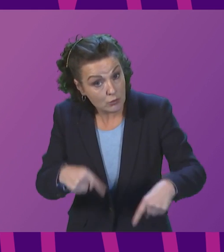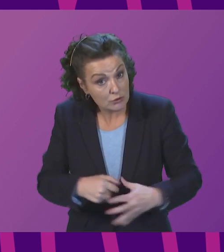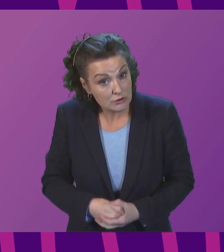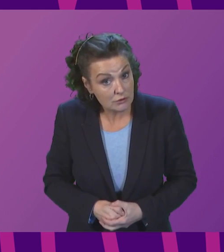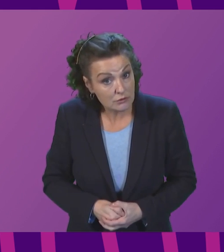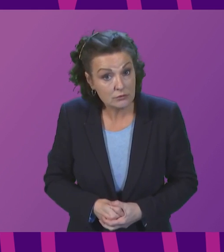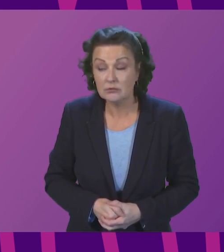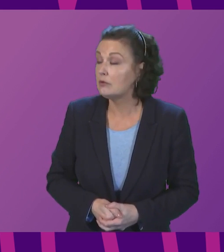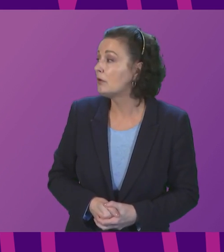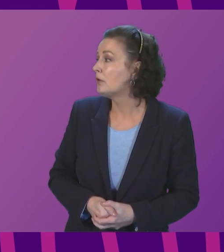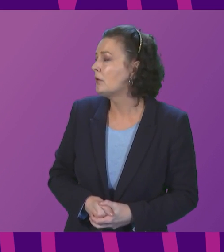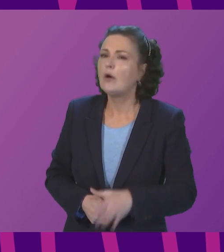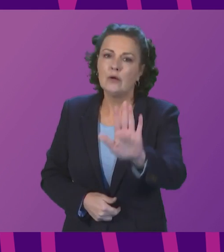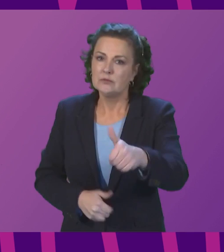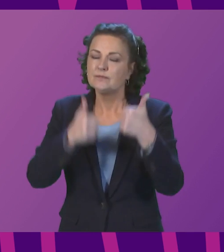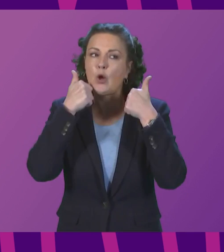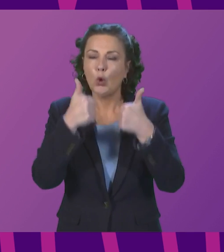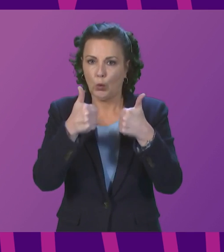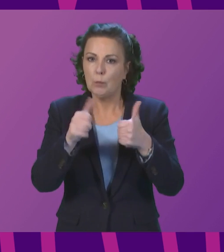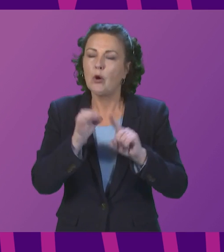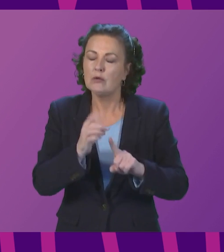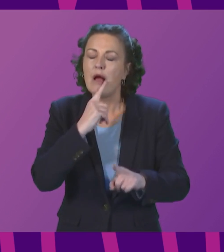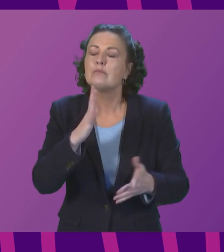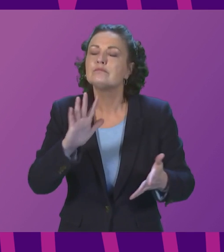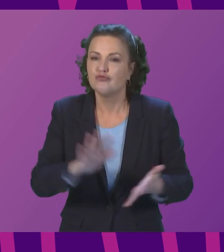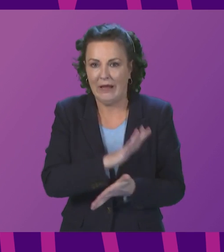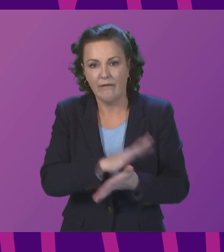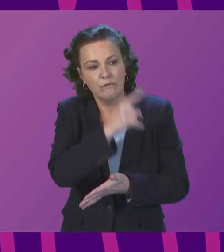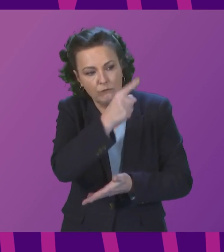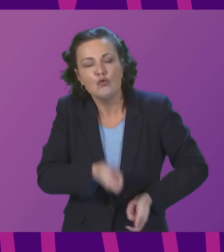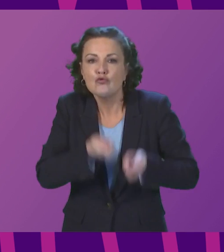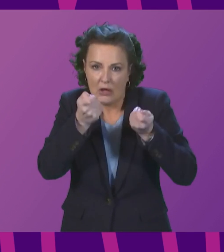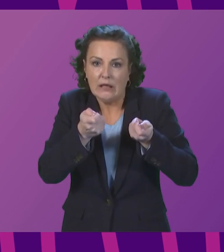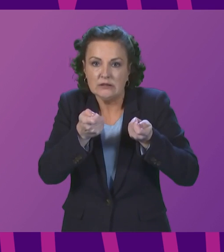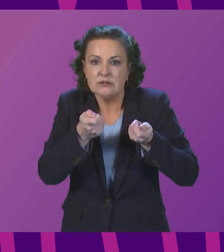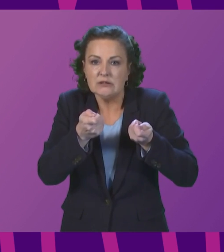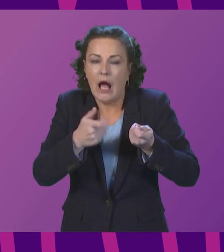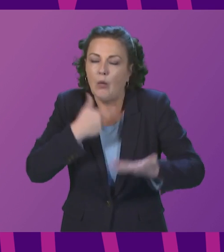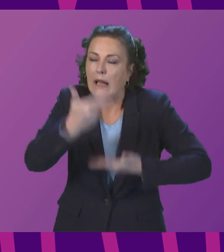That is a really important point, so I am grateful to Ross Greer for giving me the opportunity to underline it.